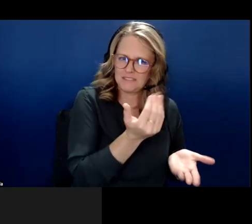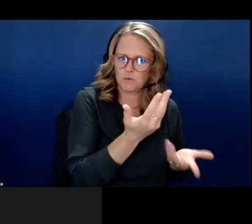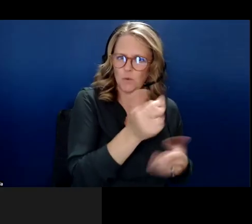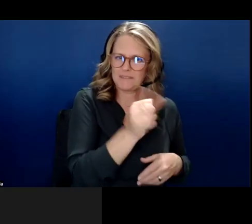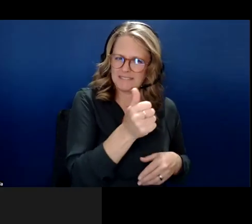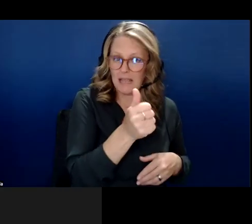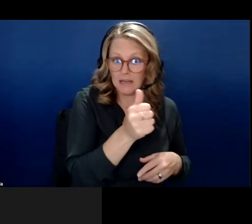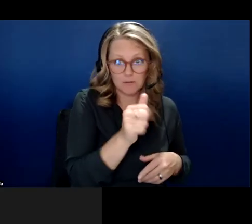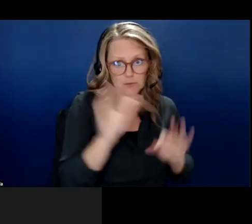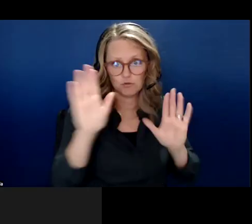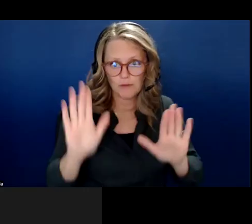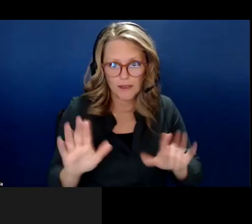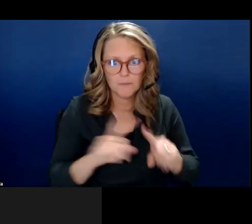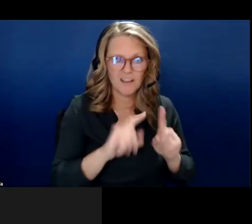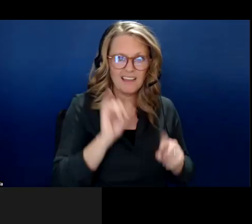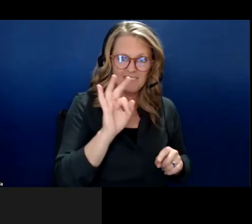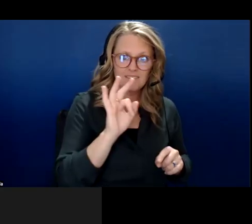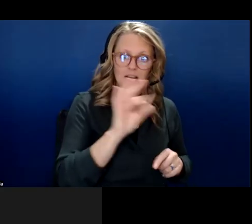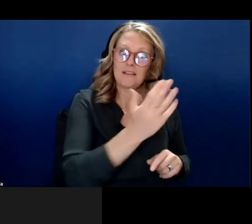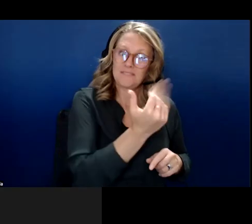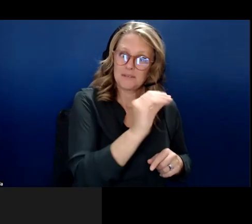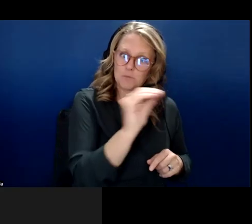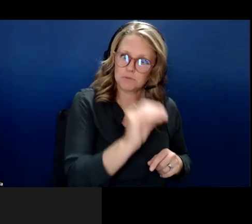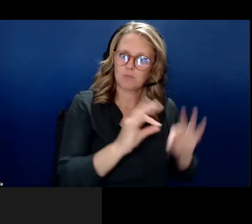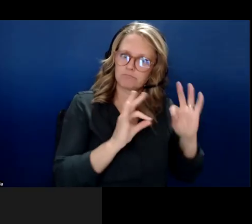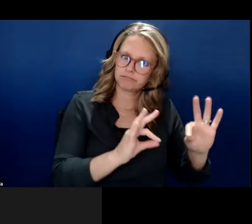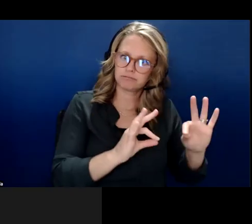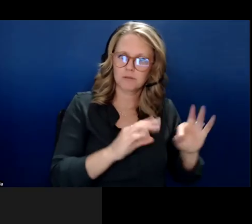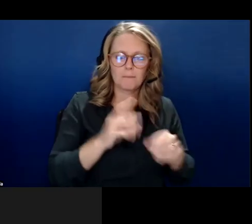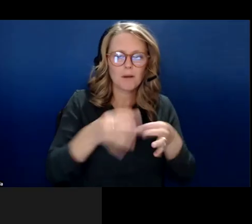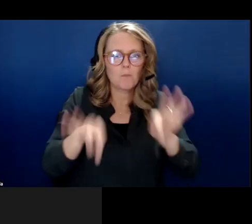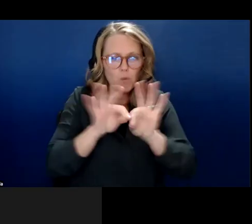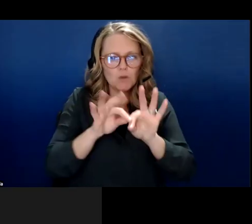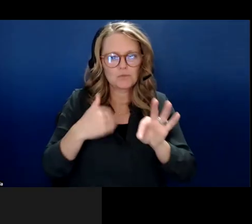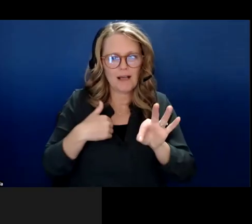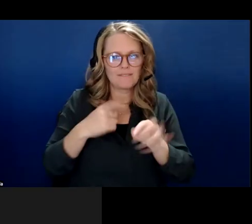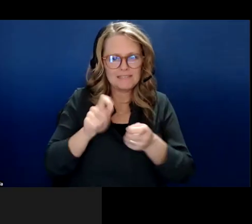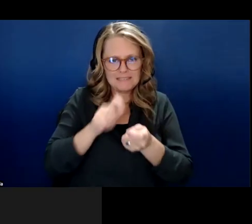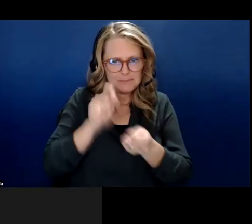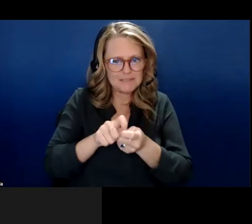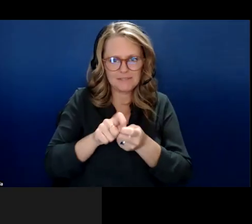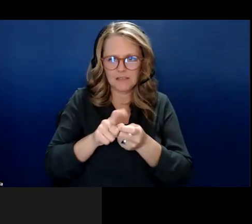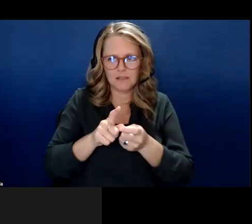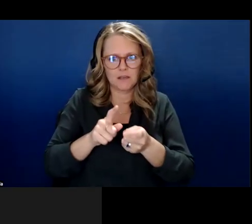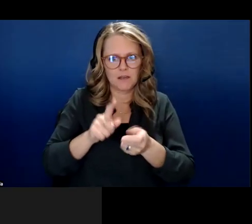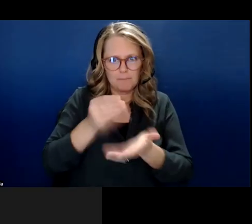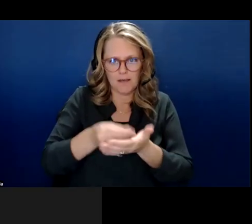and then having a dedicated source so that the city isn't trying and DOTY isn't trying to scrounge every year